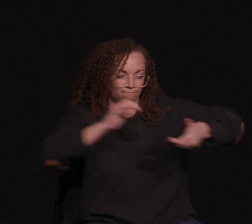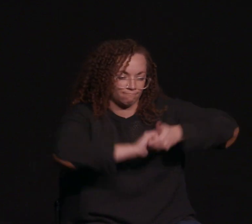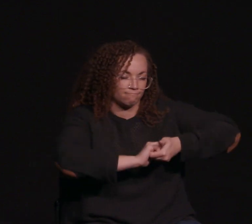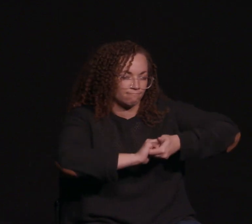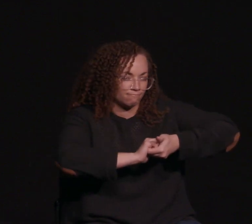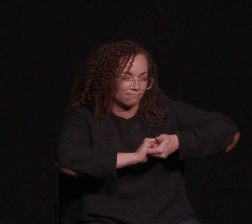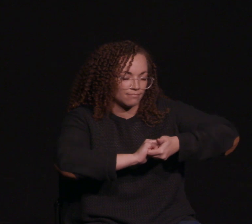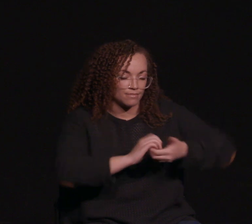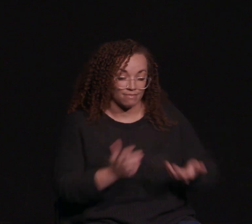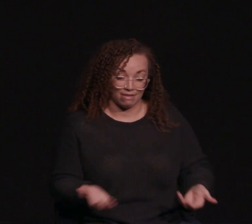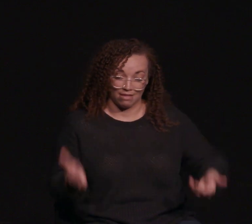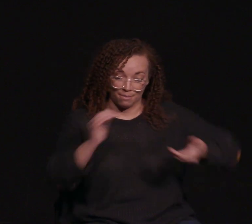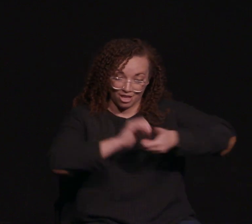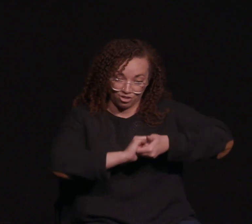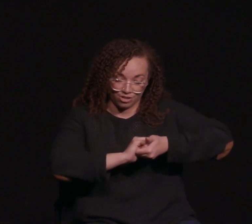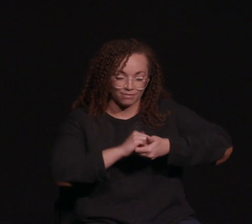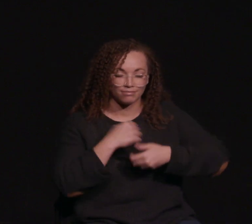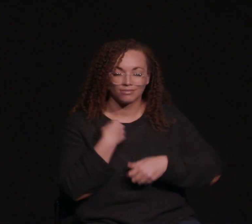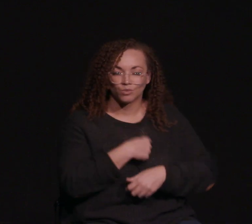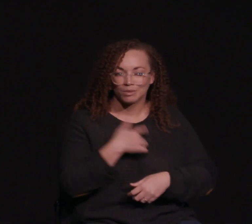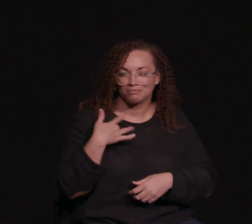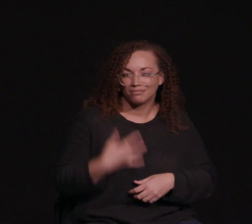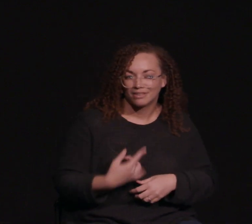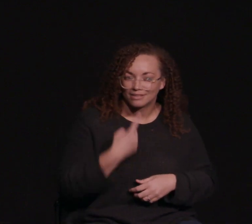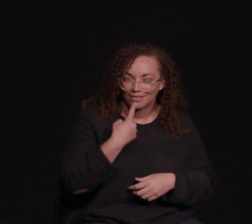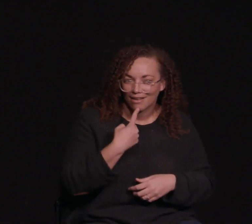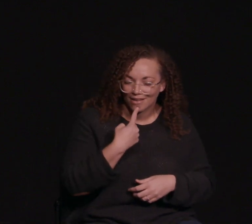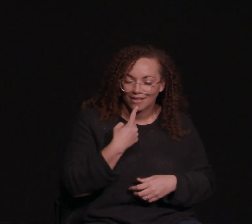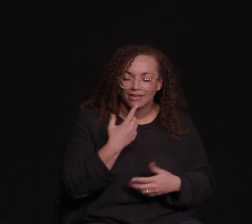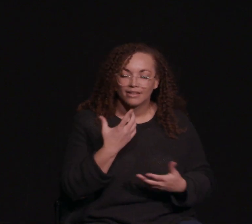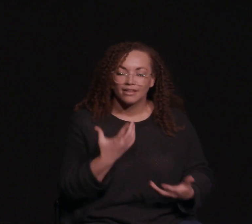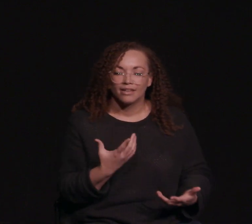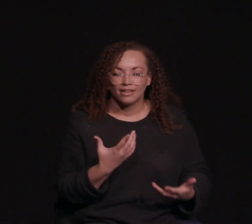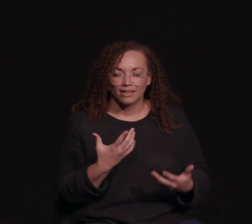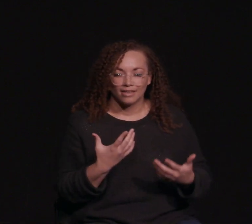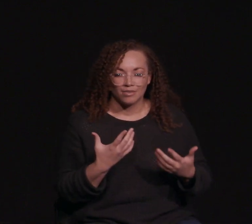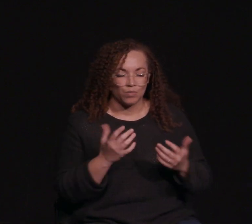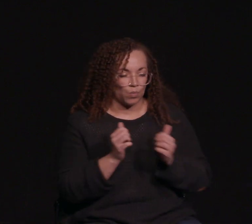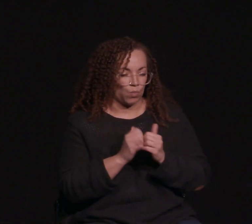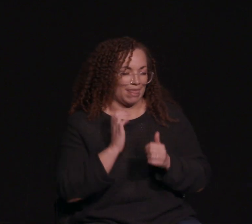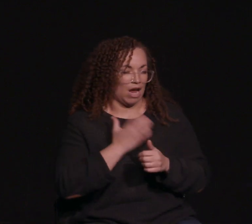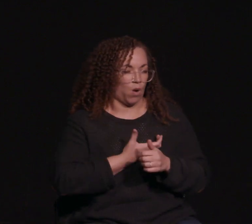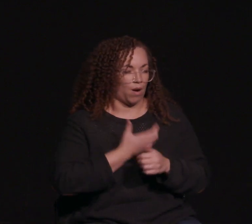Collaboration, we like to say, following our-- one of our activist fellows from last year, Zach Norris,